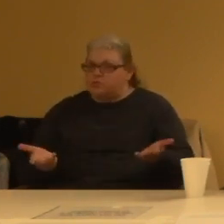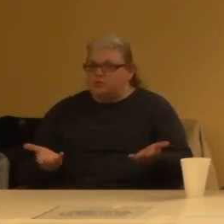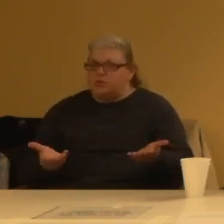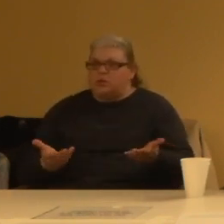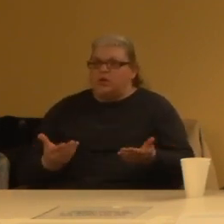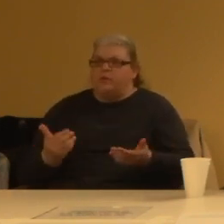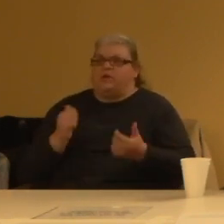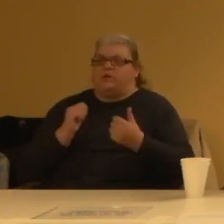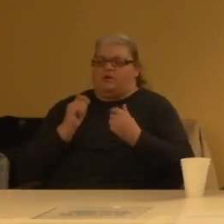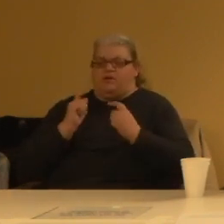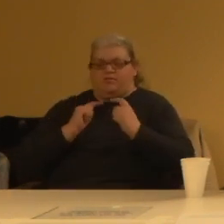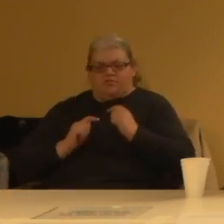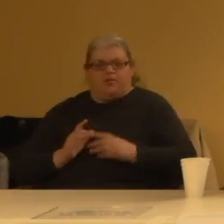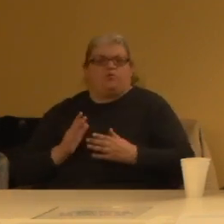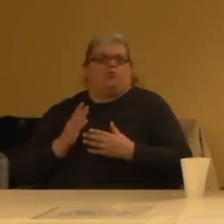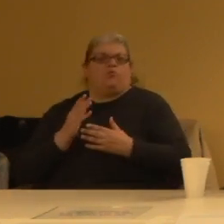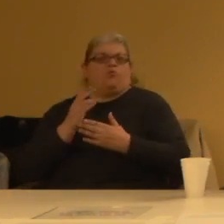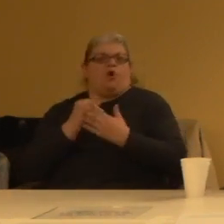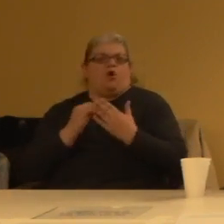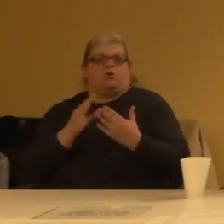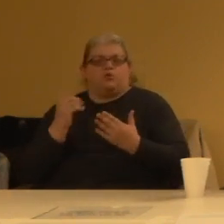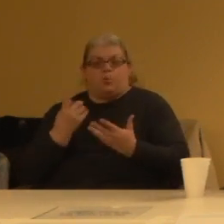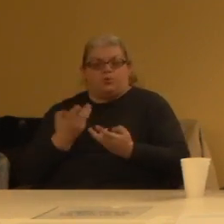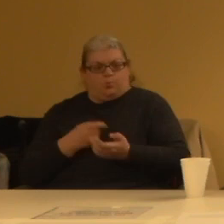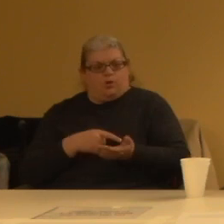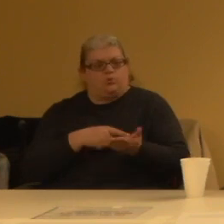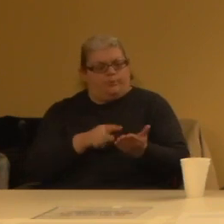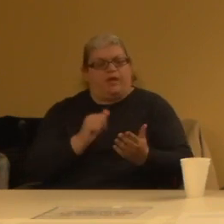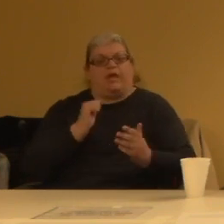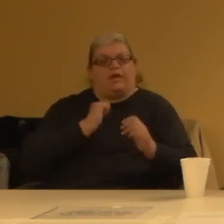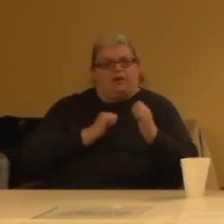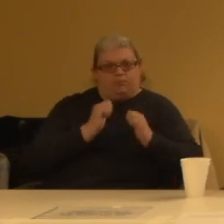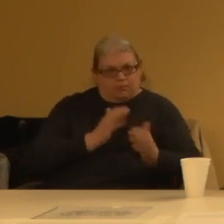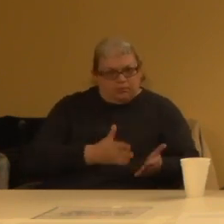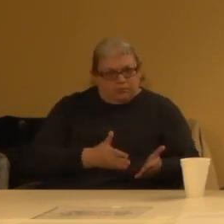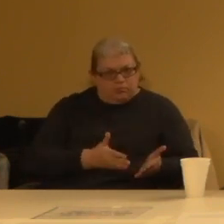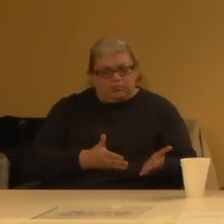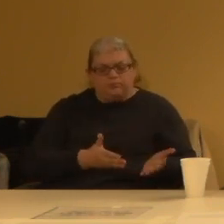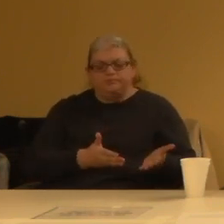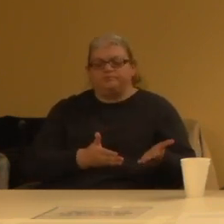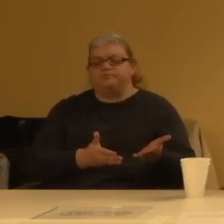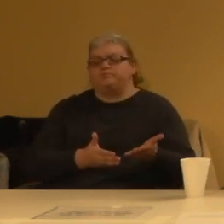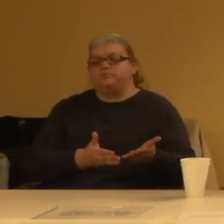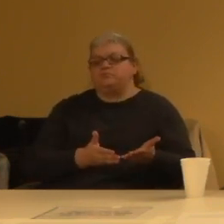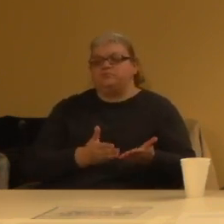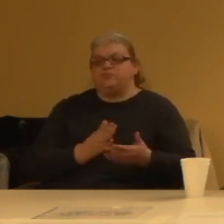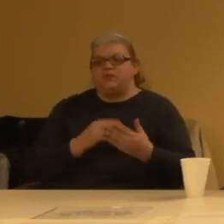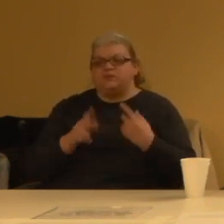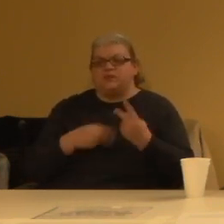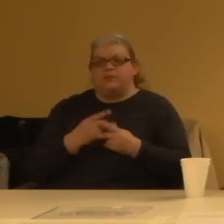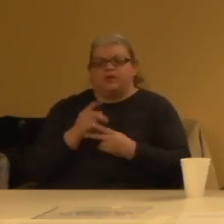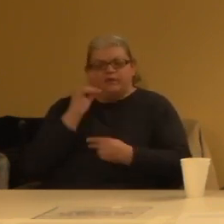wanting to pay the artists to do art, or pay themselves. But if there was some kind of government program that